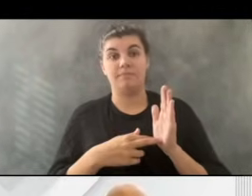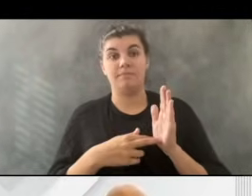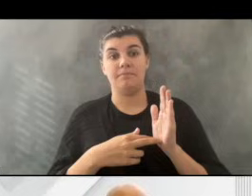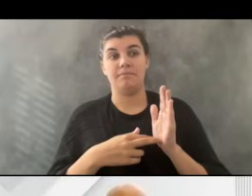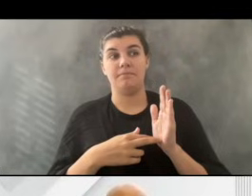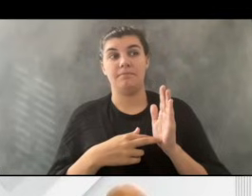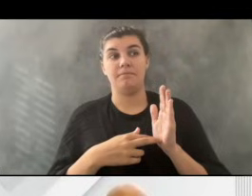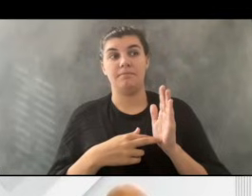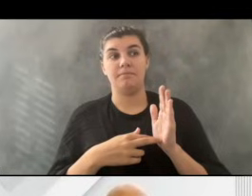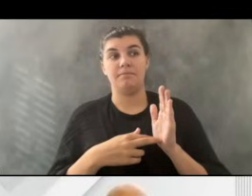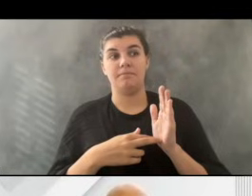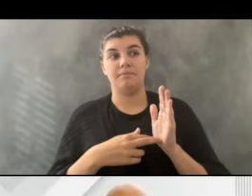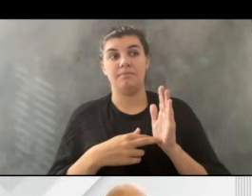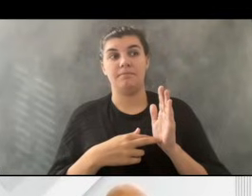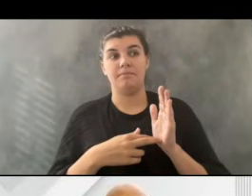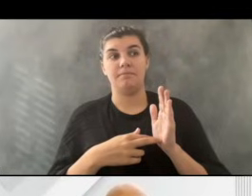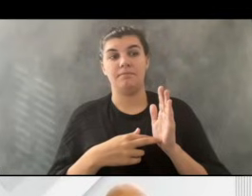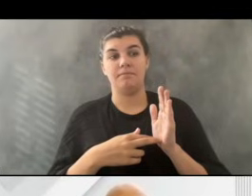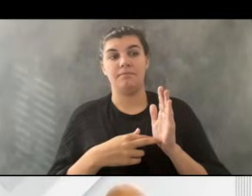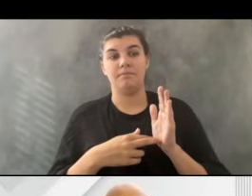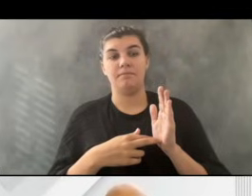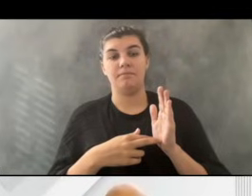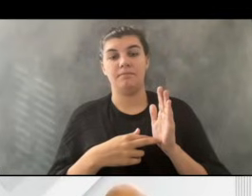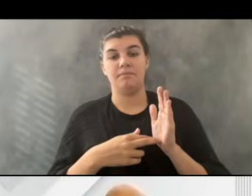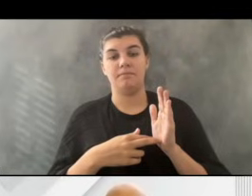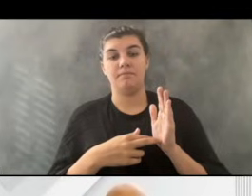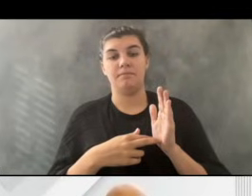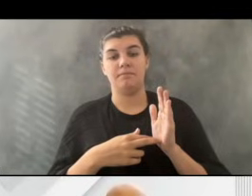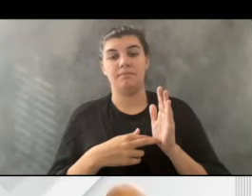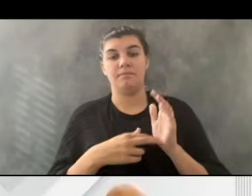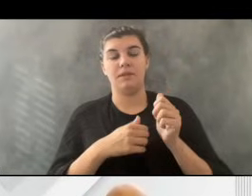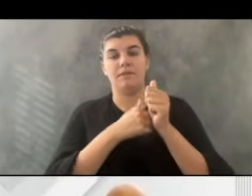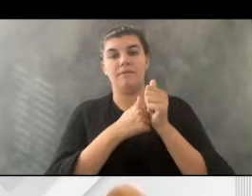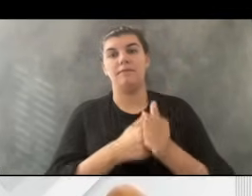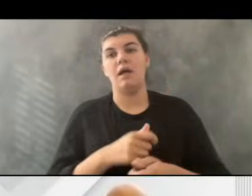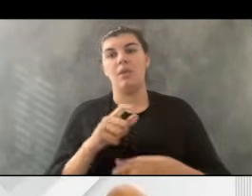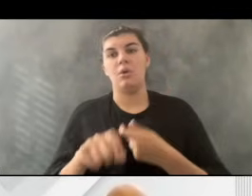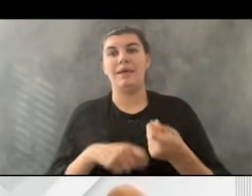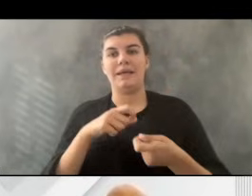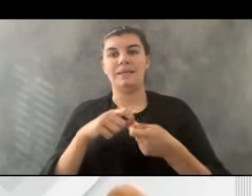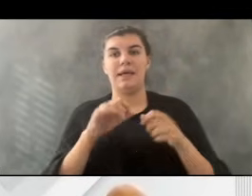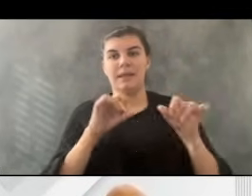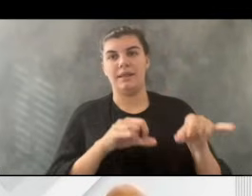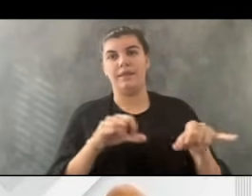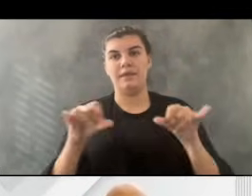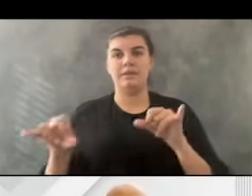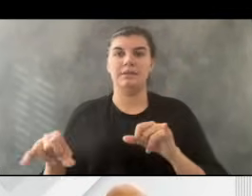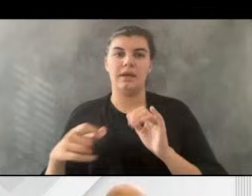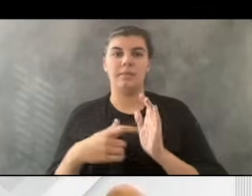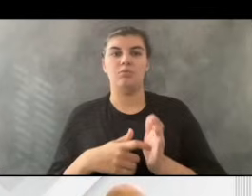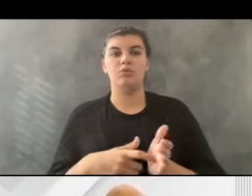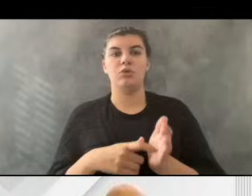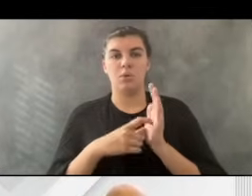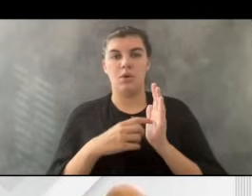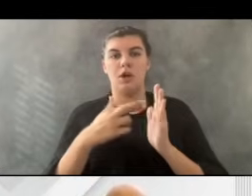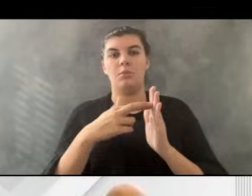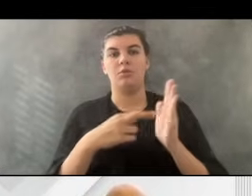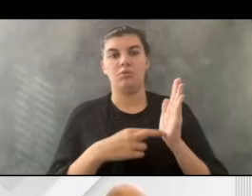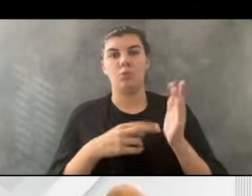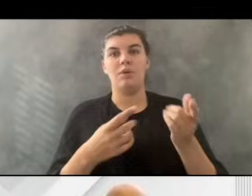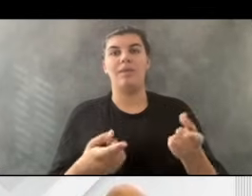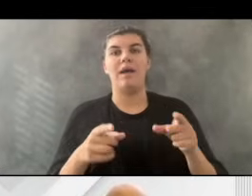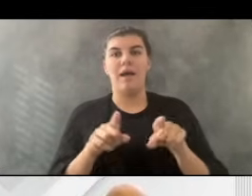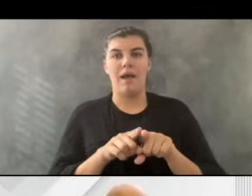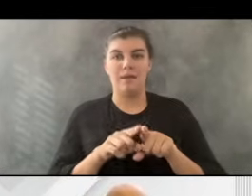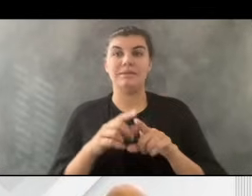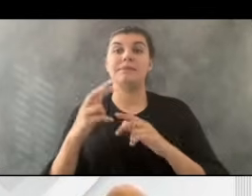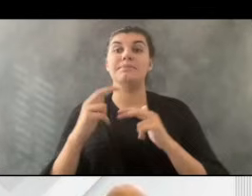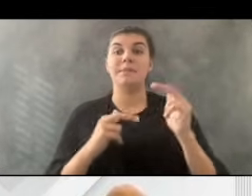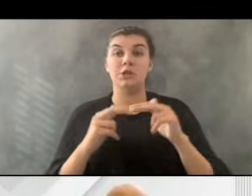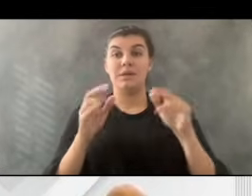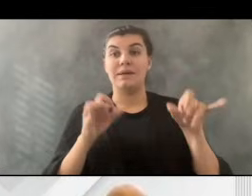basically follow exactly the same requirement as building standards, except for a couple little